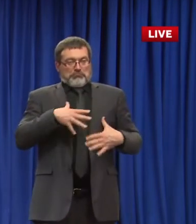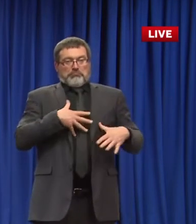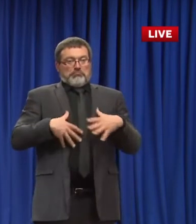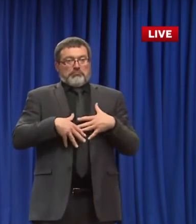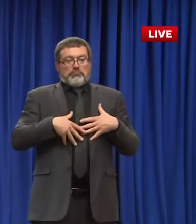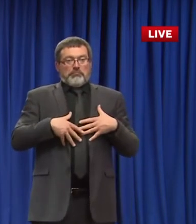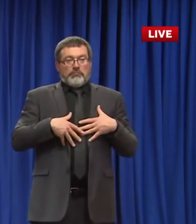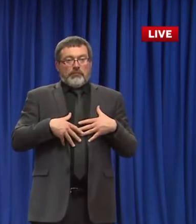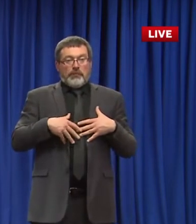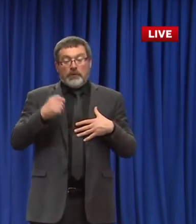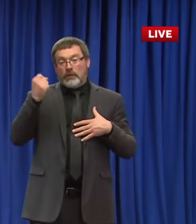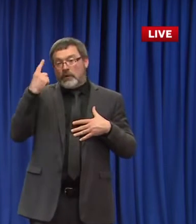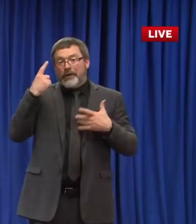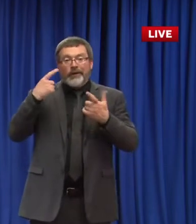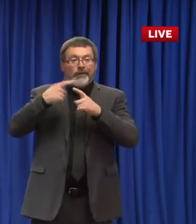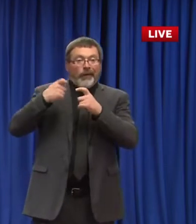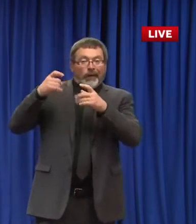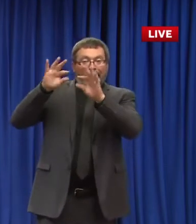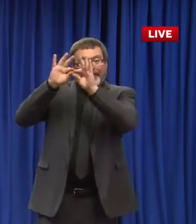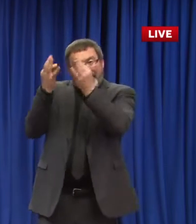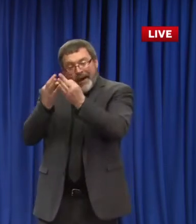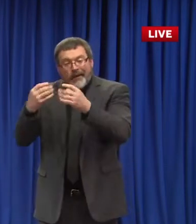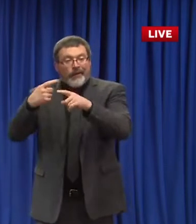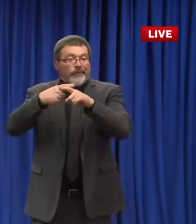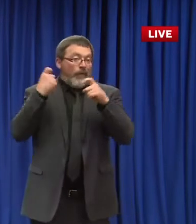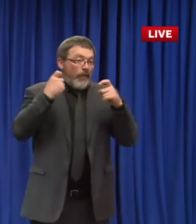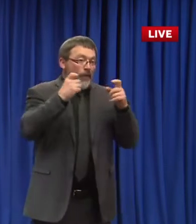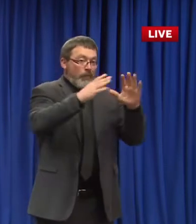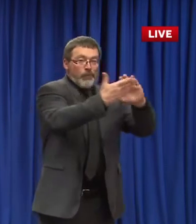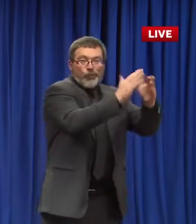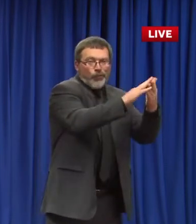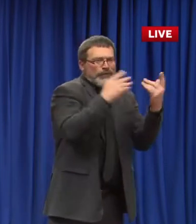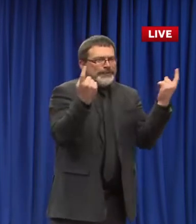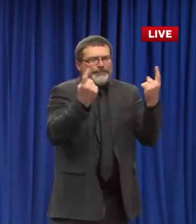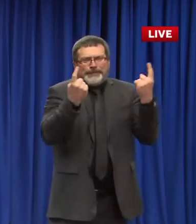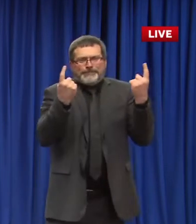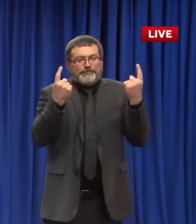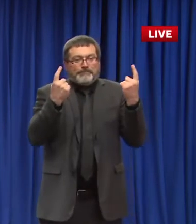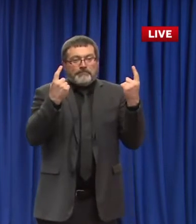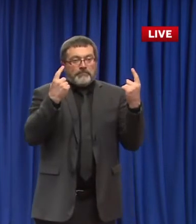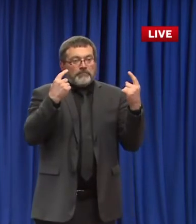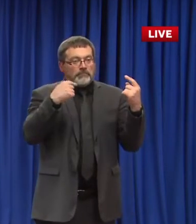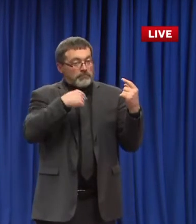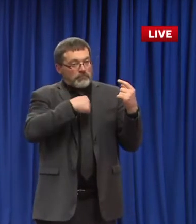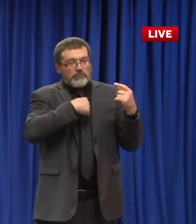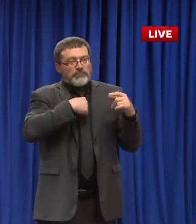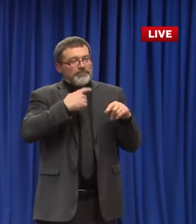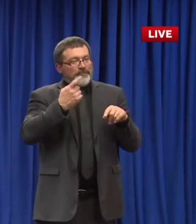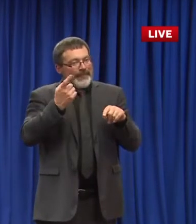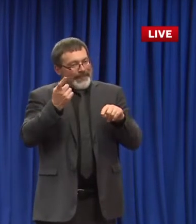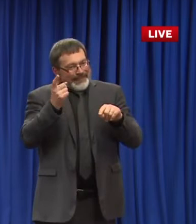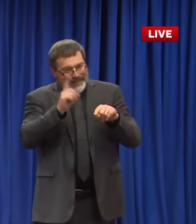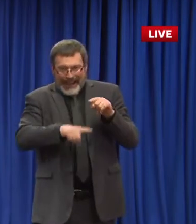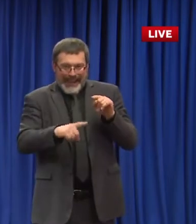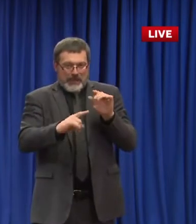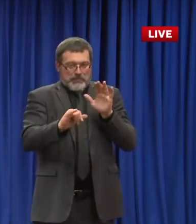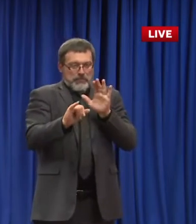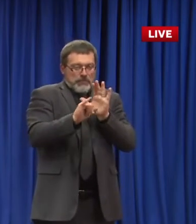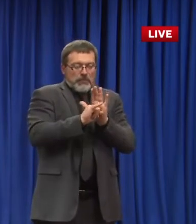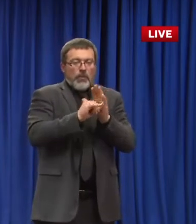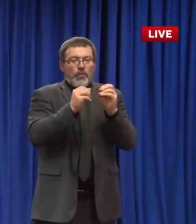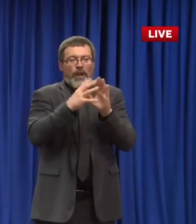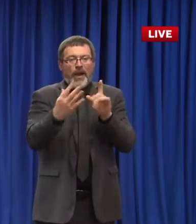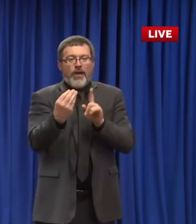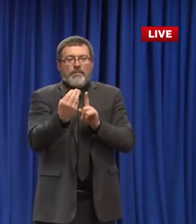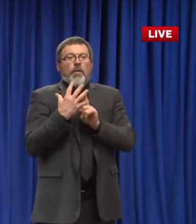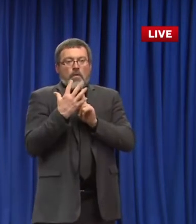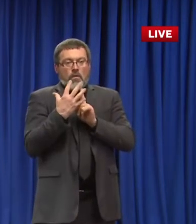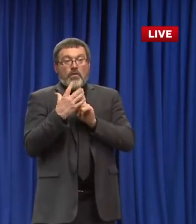COVID-19 FROM SOMEONE WITH CONFIRMED COVID-19 IN THE COMMUNITY OR IN A FAMILY FOR EXAMPLE IN ORDER FOR THIS TO BE CLASSIFIED AS MULTI-SYSTEM INFLAMMATORY SYNDROME IN